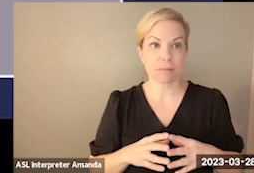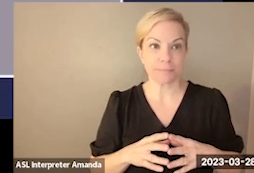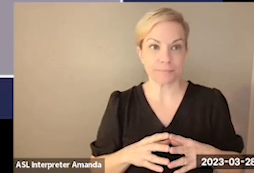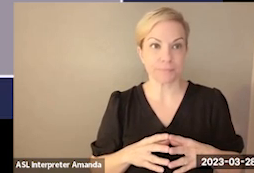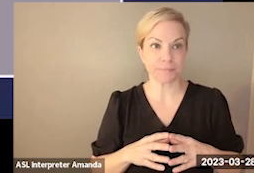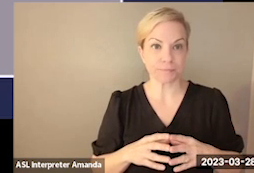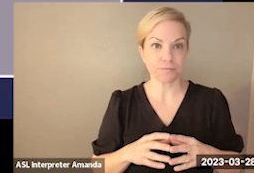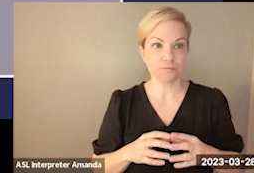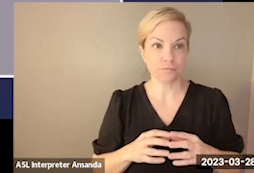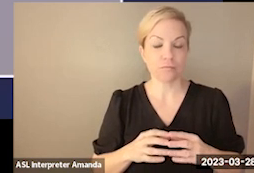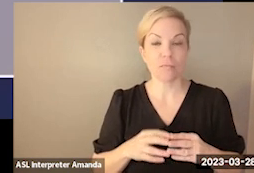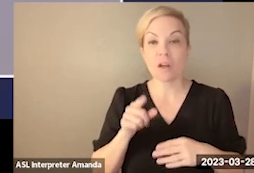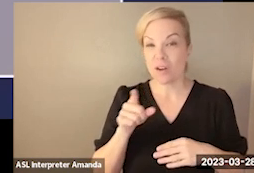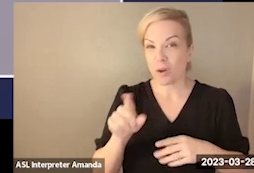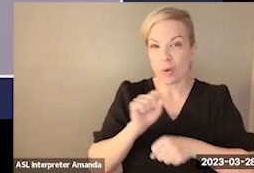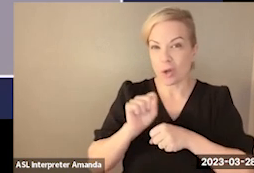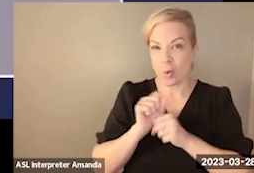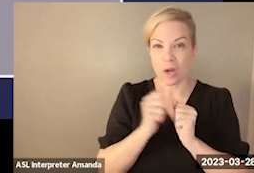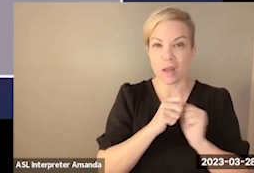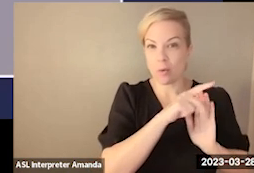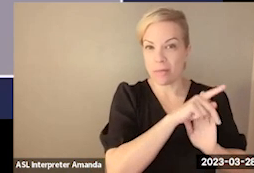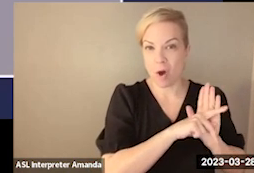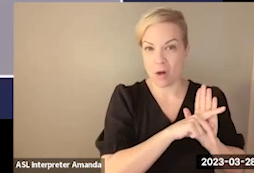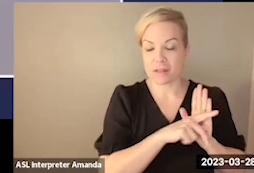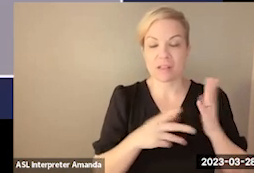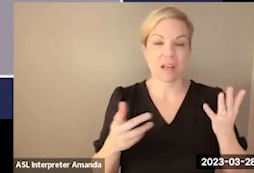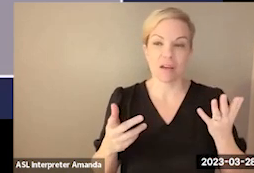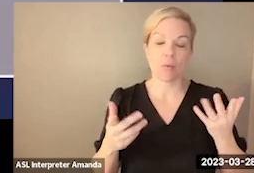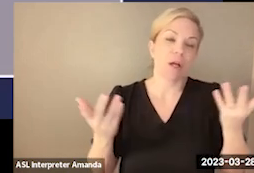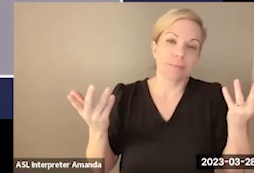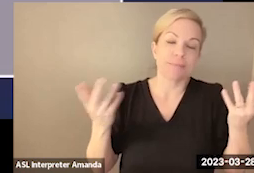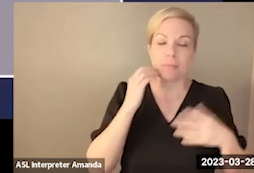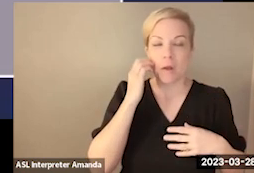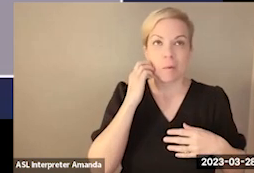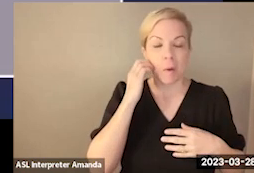Debbie Stine, Science & Technology Policy Academy: when you are working on policy. So let's just take it. Okay? Well, we want to